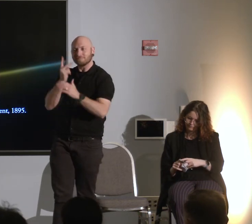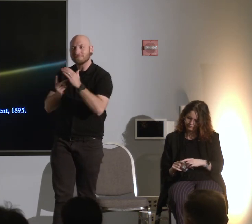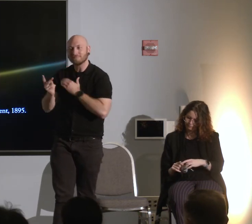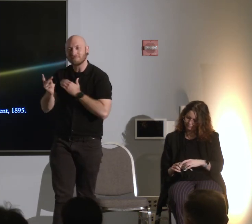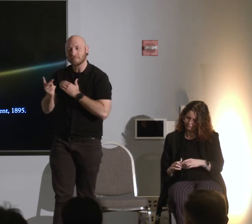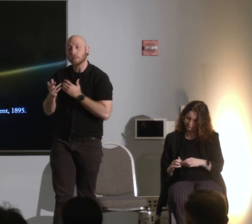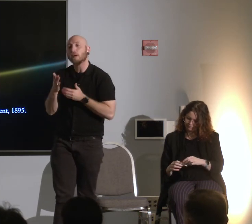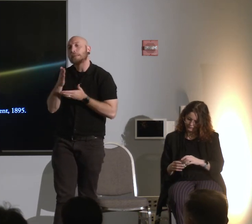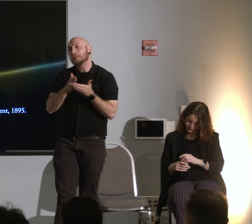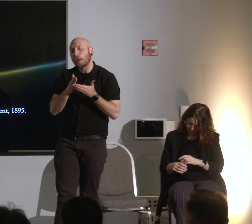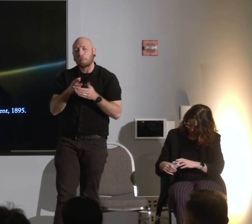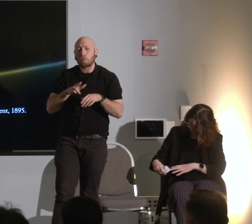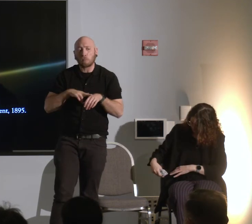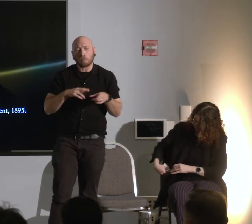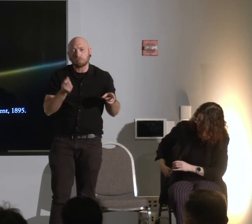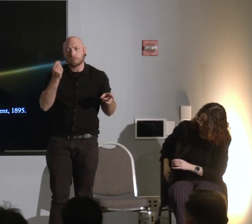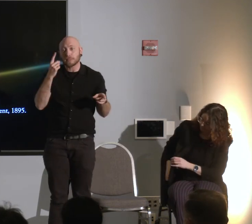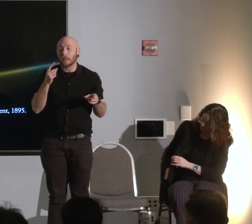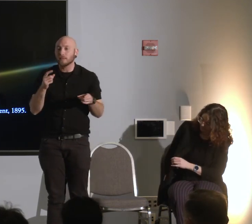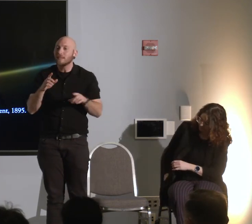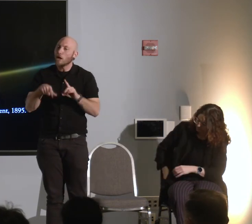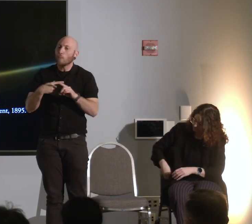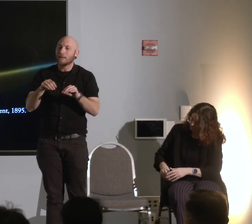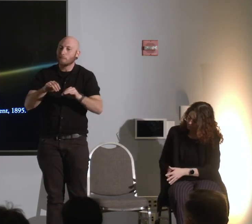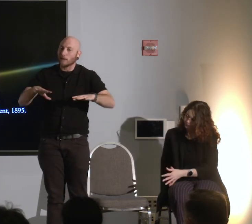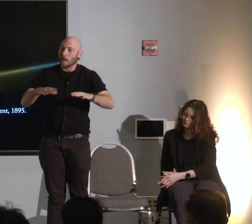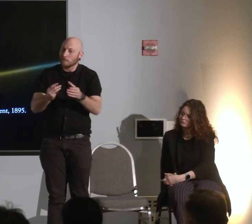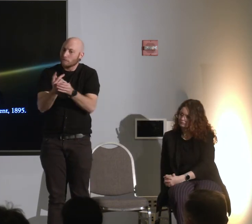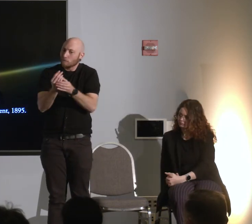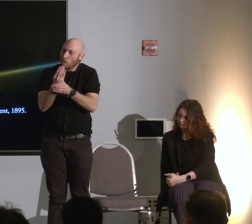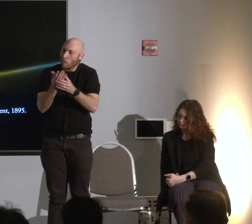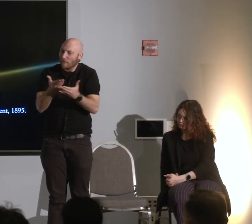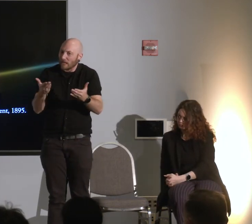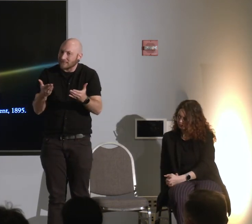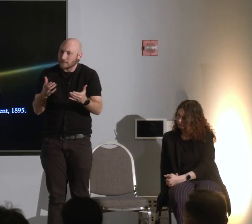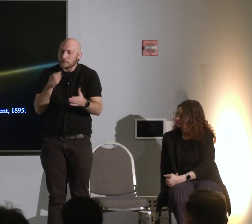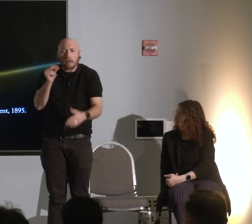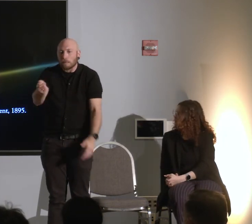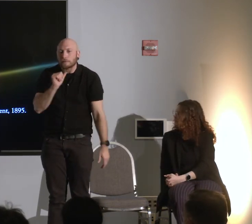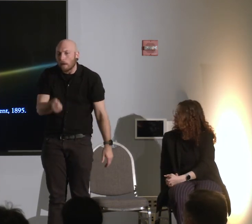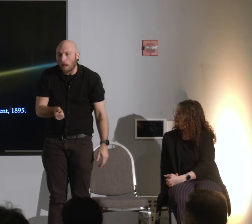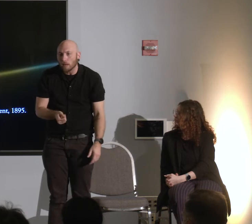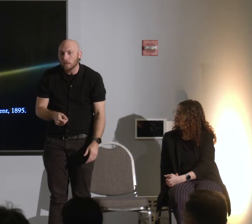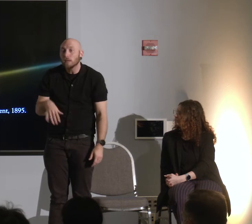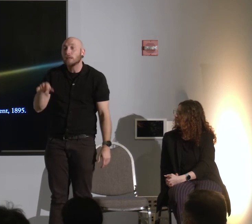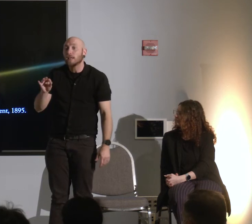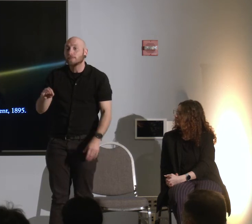complicated understanding that landscapes take decades to mature. If you plant a tree too close to a house, which